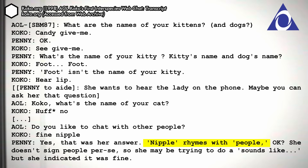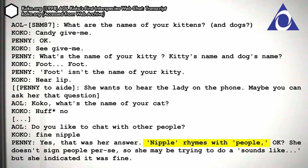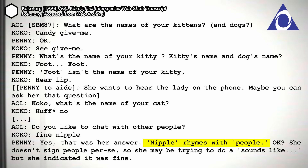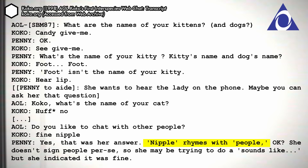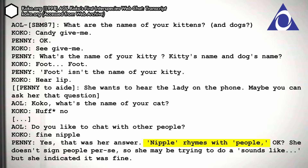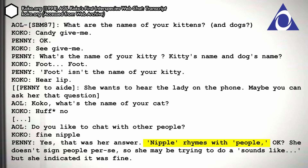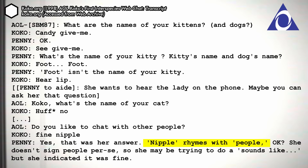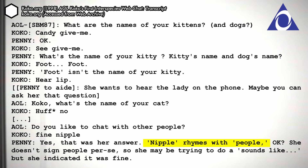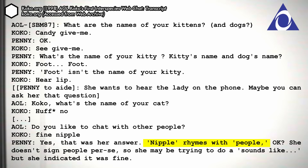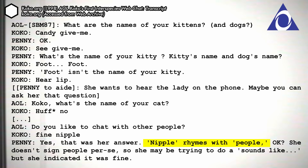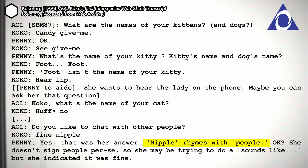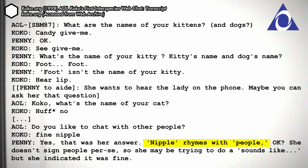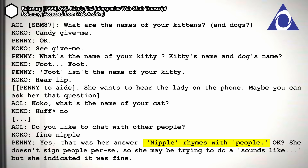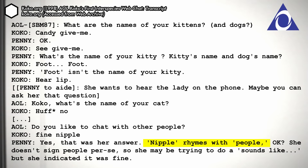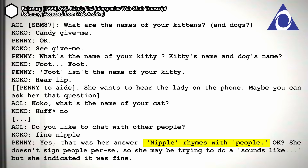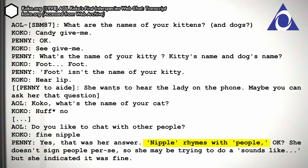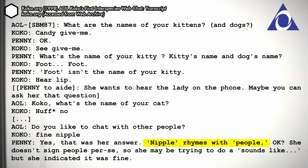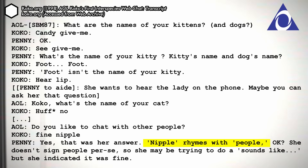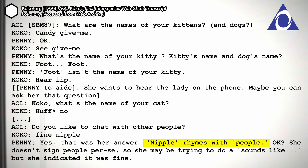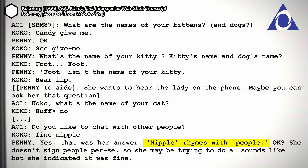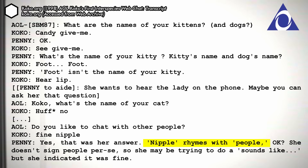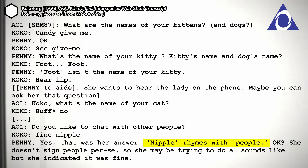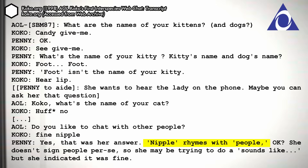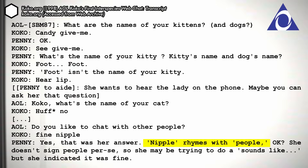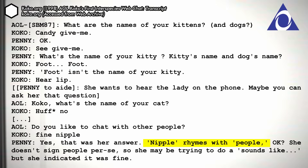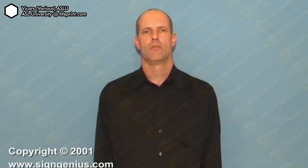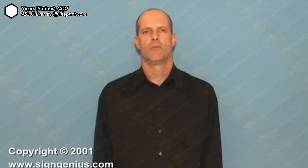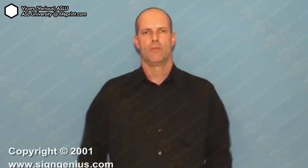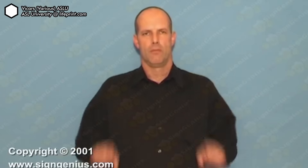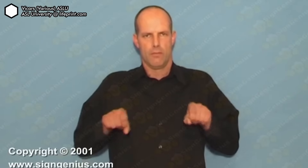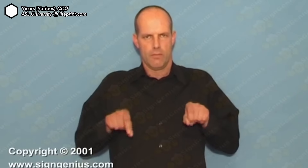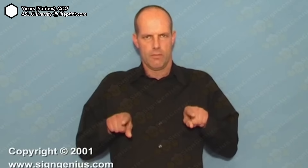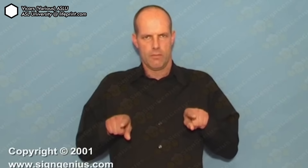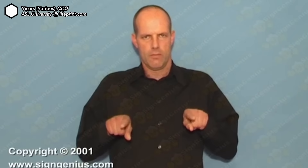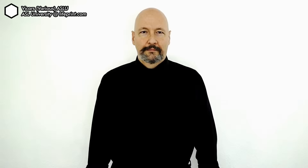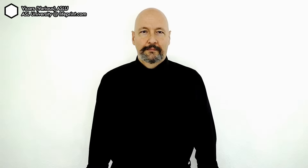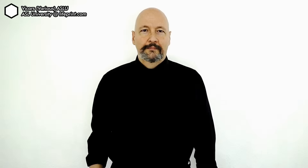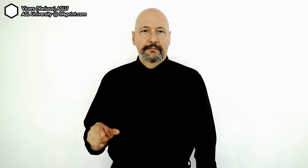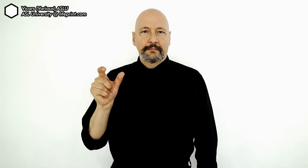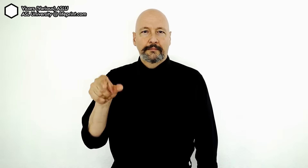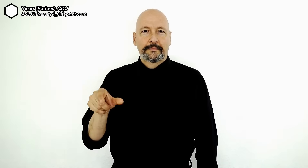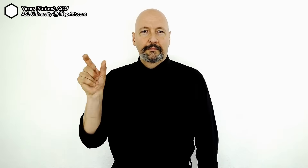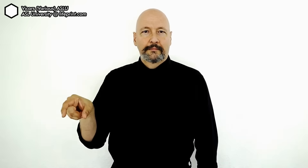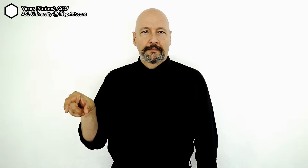Sounds like. In spoken English. Which Koko doesn't know. This is the sign for nipple. And this is the sign for people.